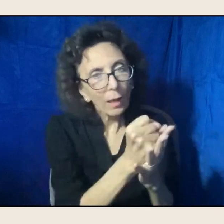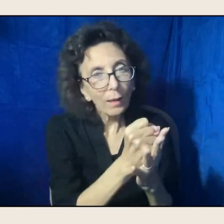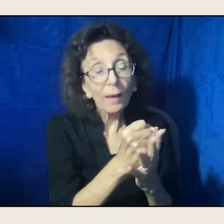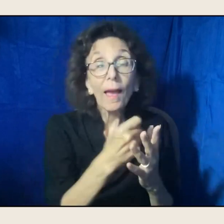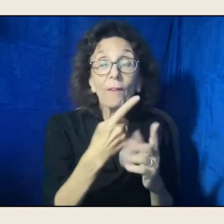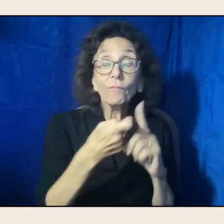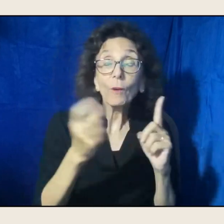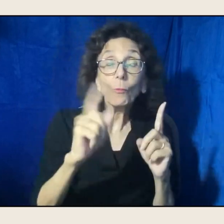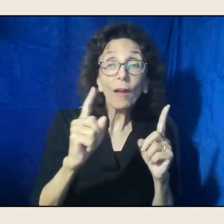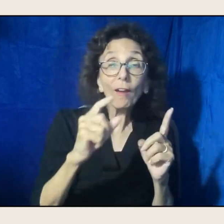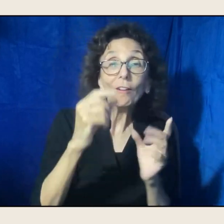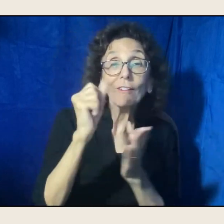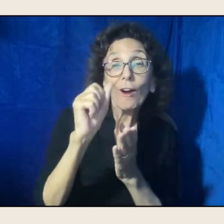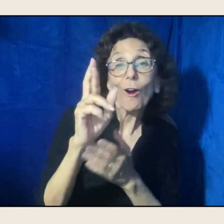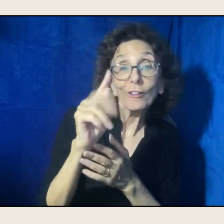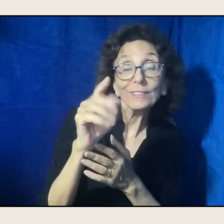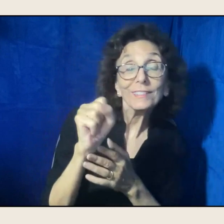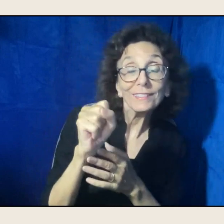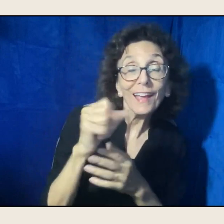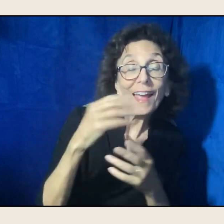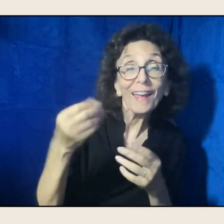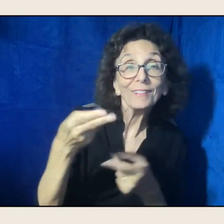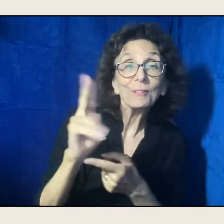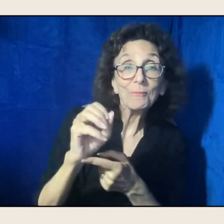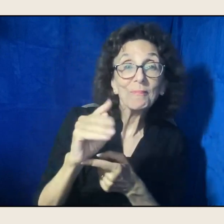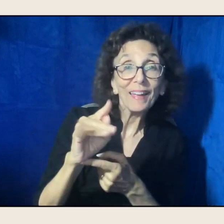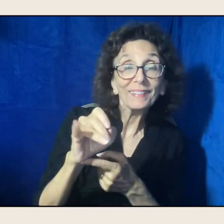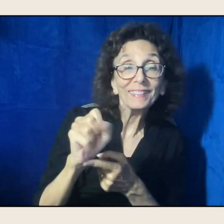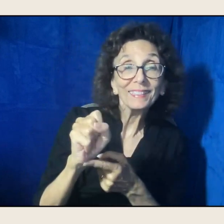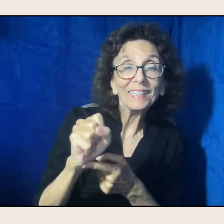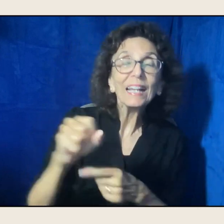Science tells you what it's likely to be, or what it is.